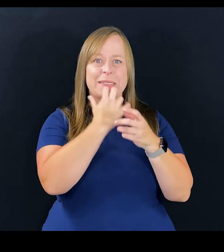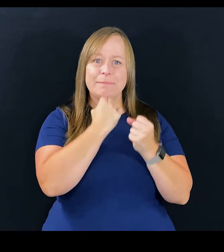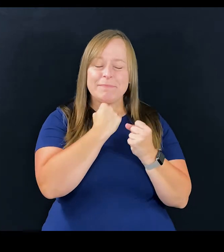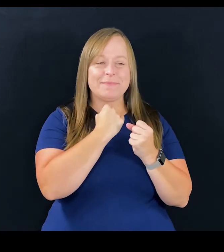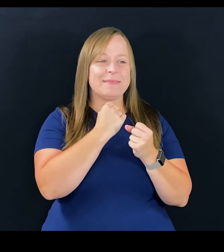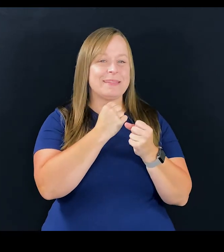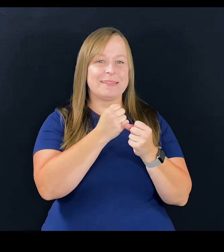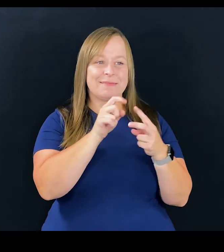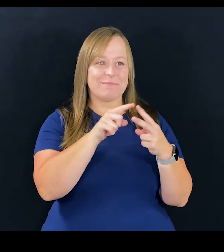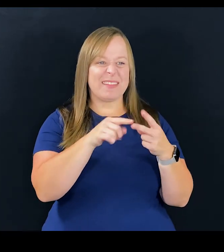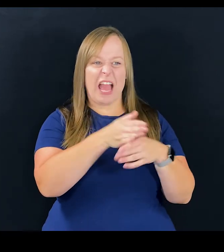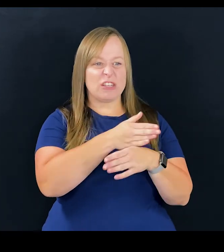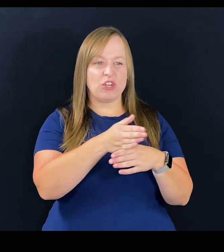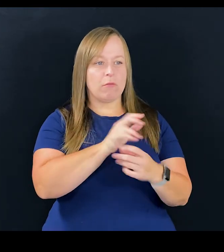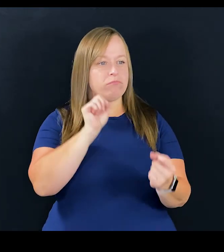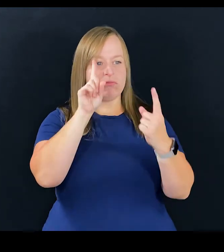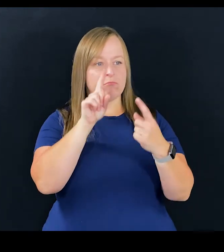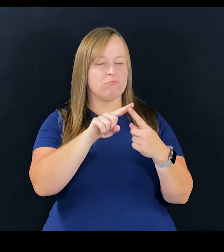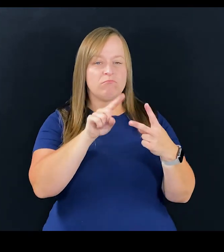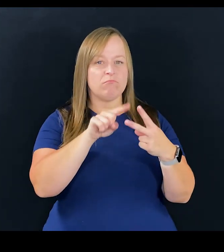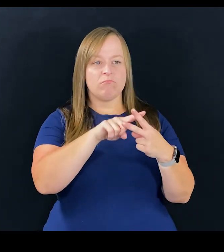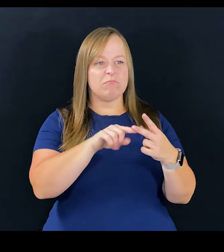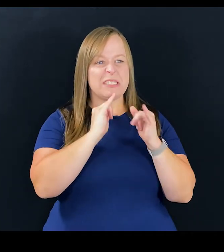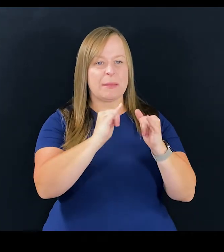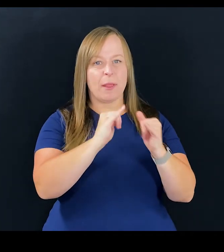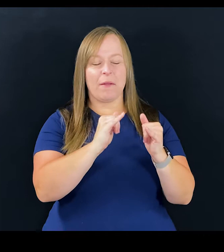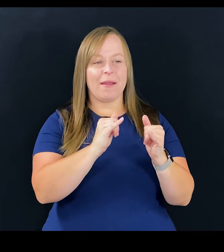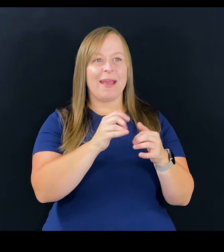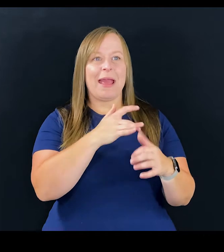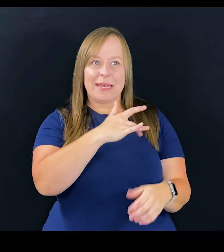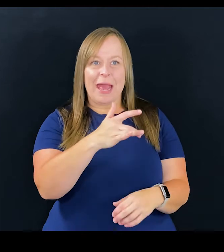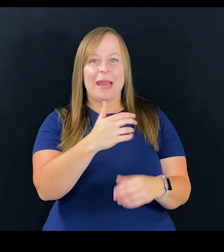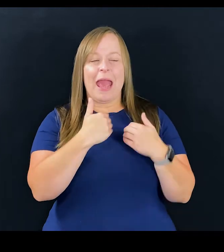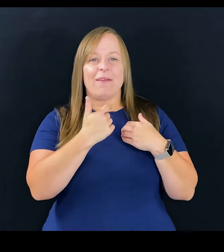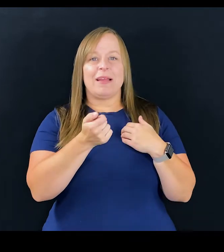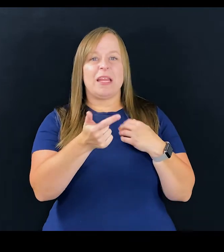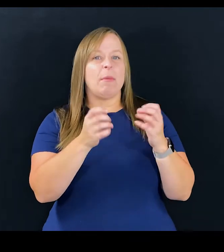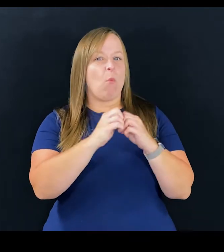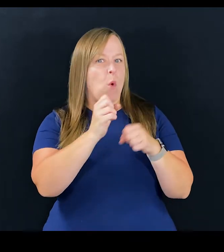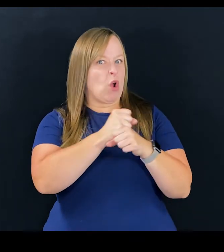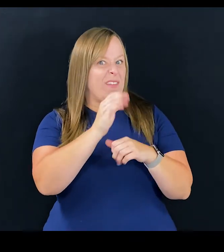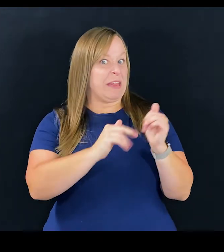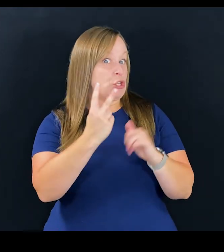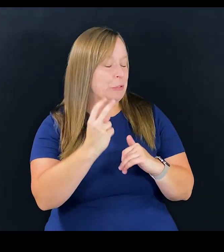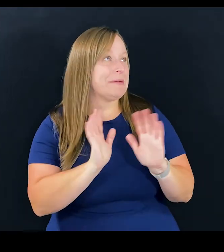So please, I share some similar, I tend to have a little bit more coffee than that.